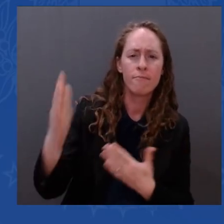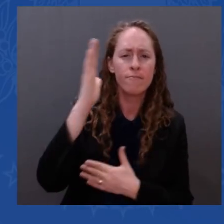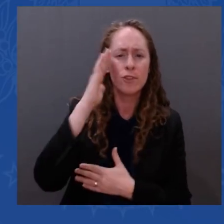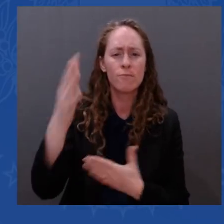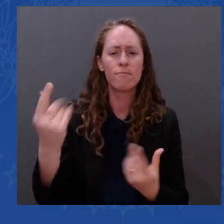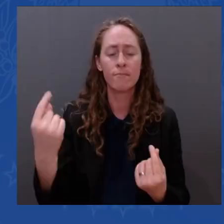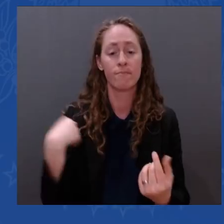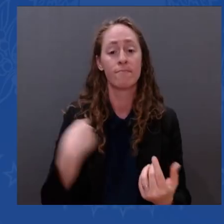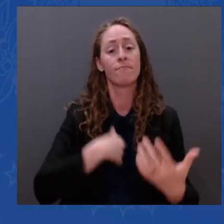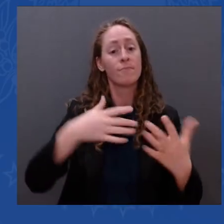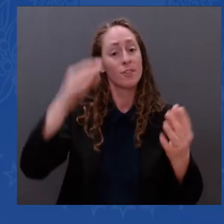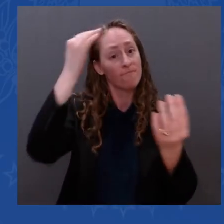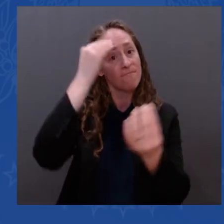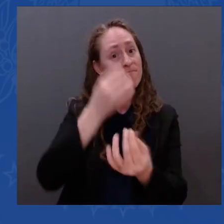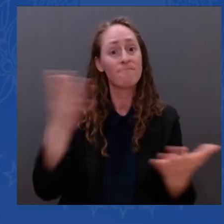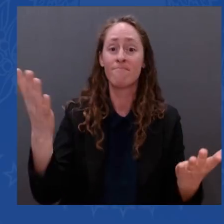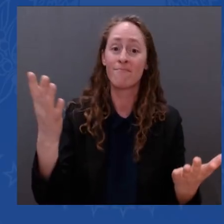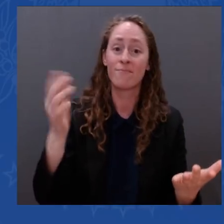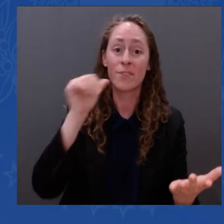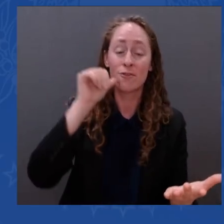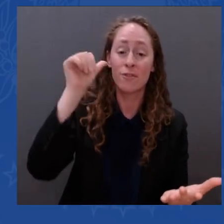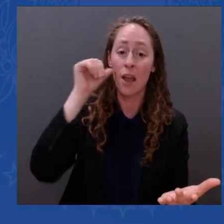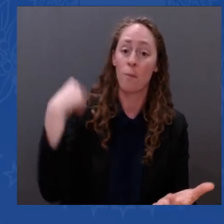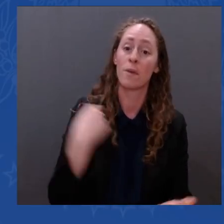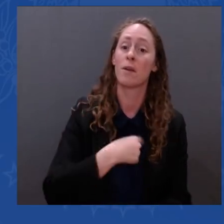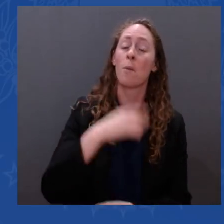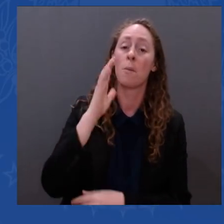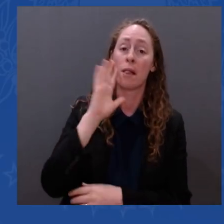in the state of Georgia to establish our first